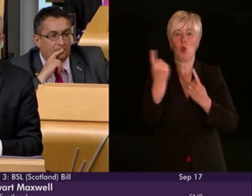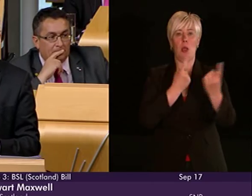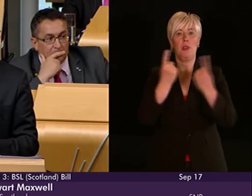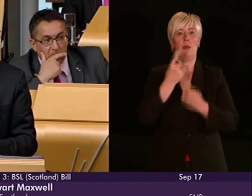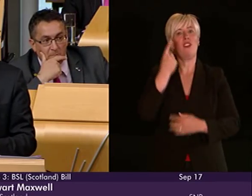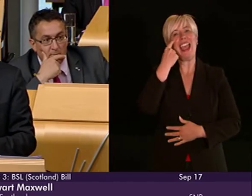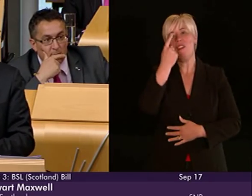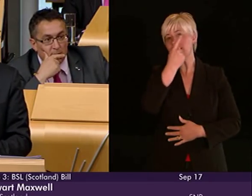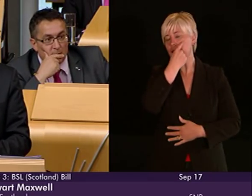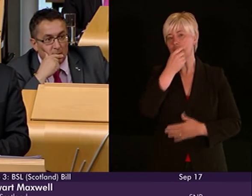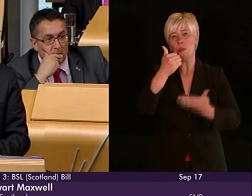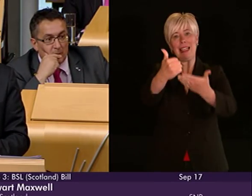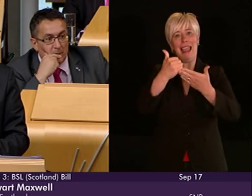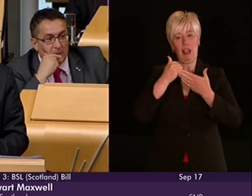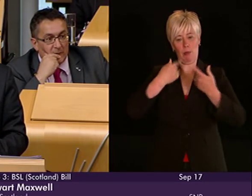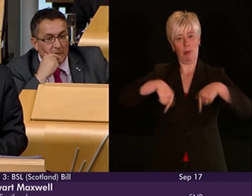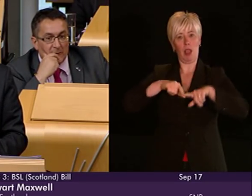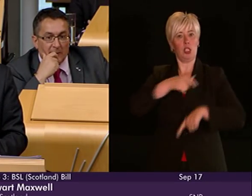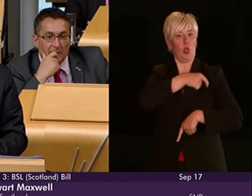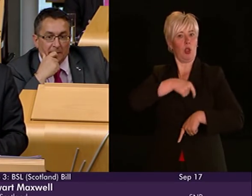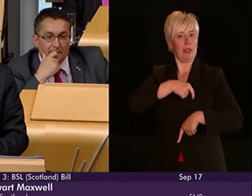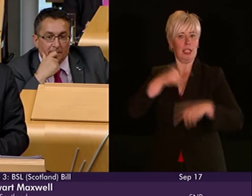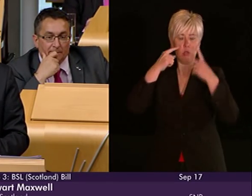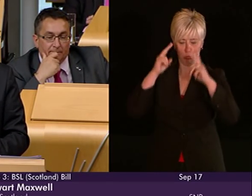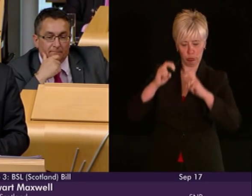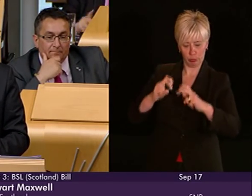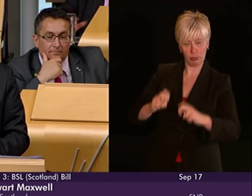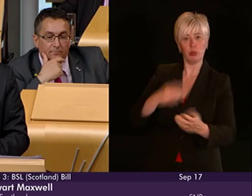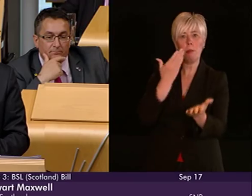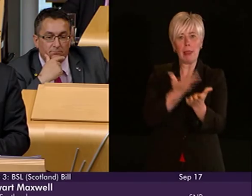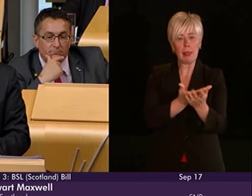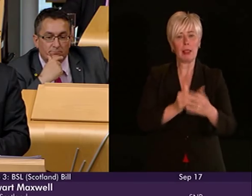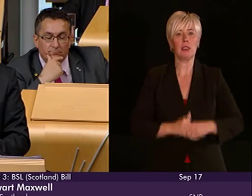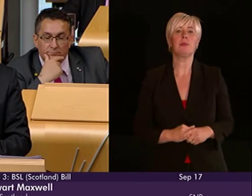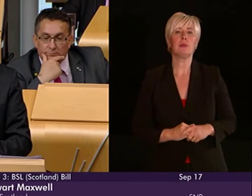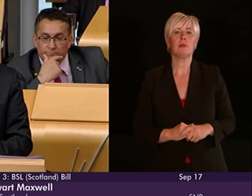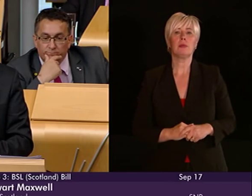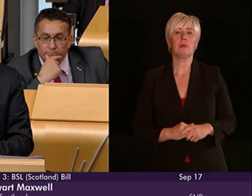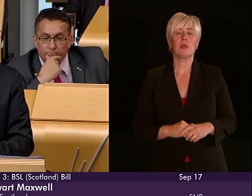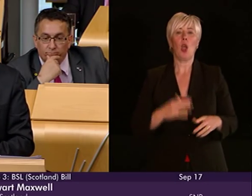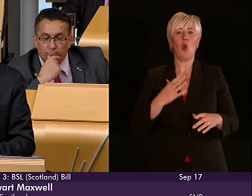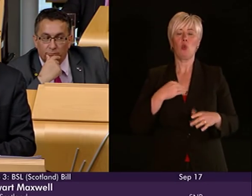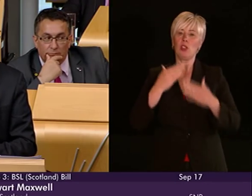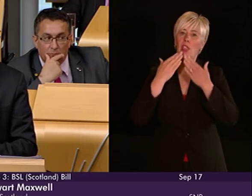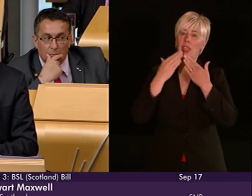helped the committee in its examination of the bill. I also thank my fellow committee